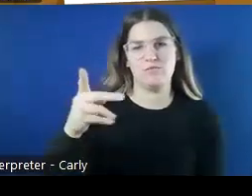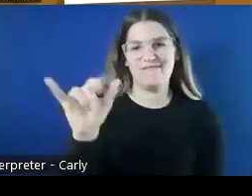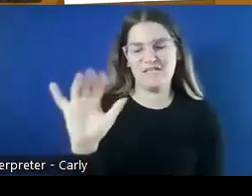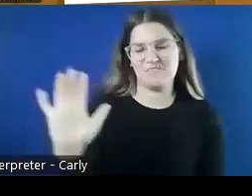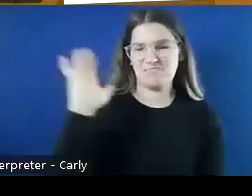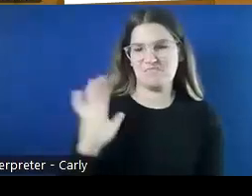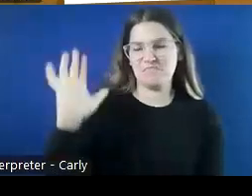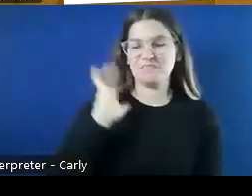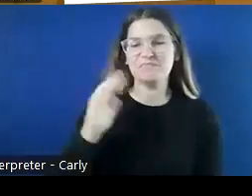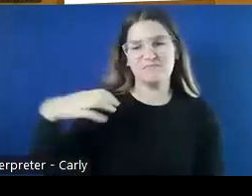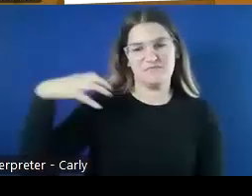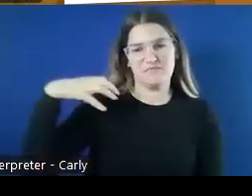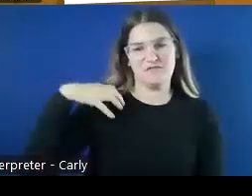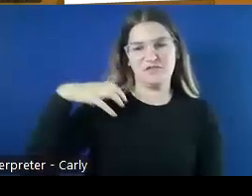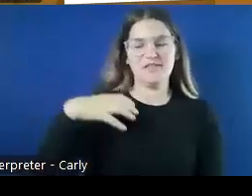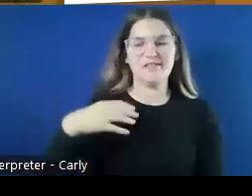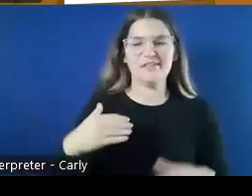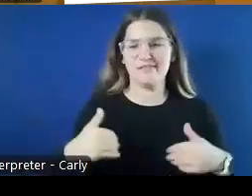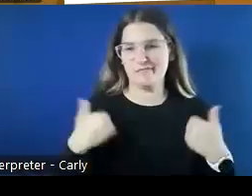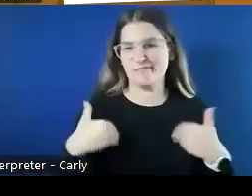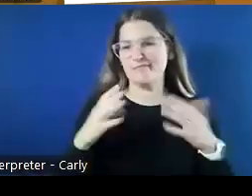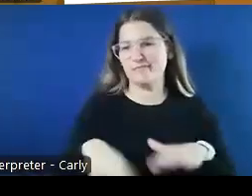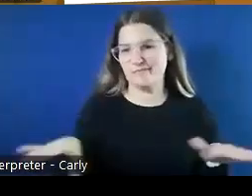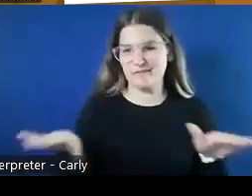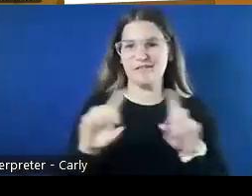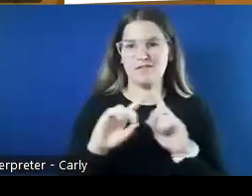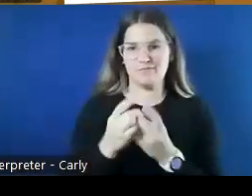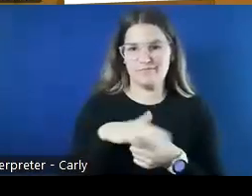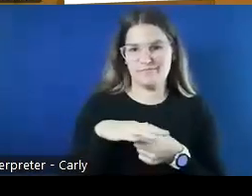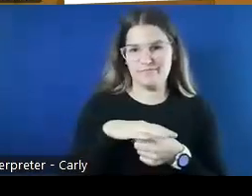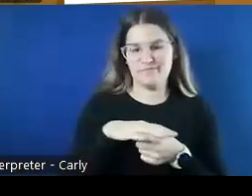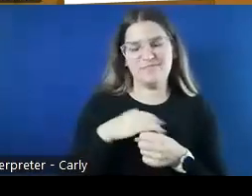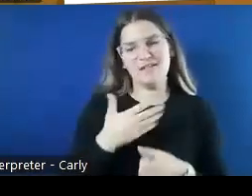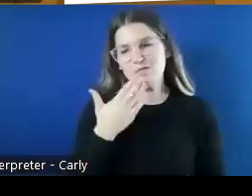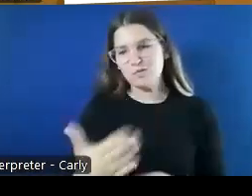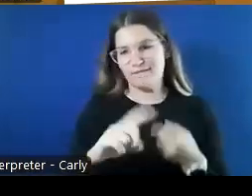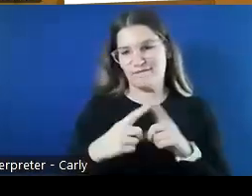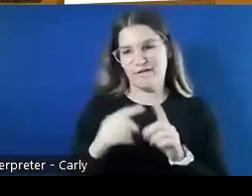friend who was part of that leadership that was so committed to advancing our mission to ensure that